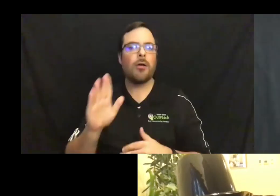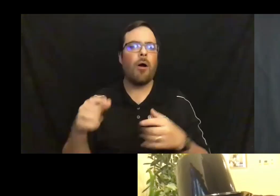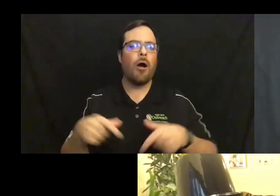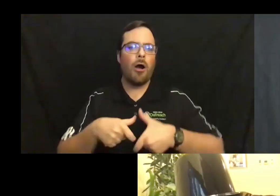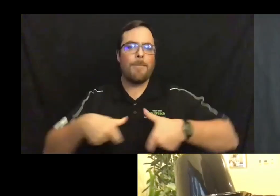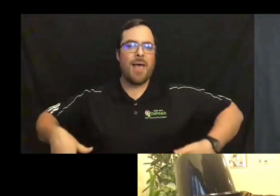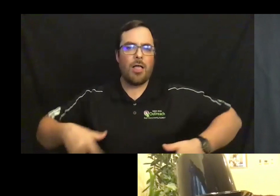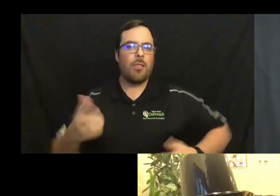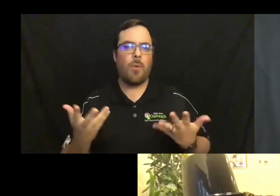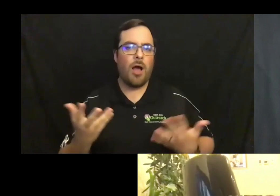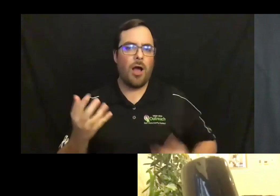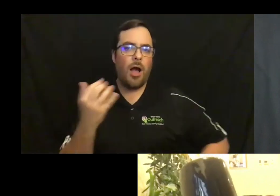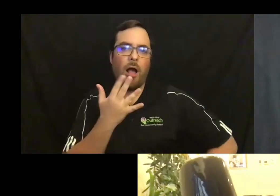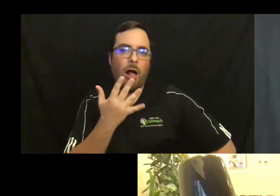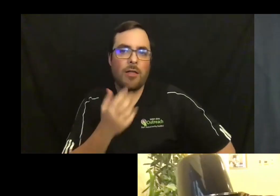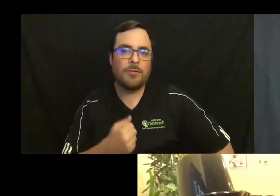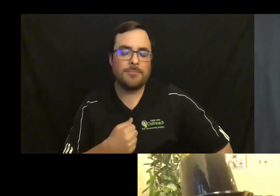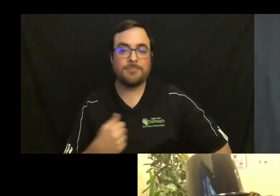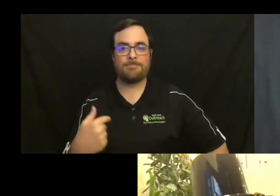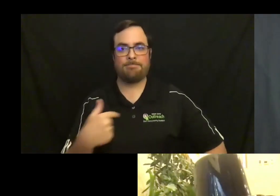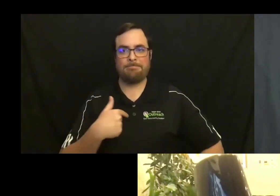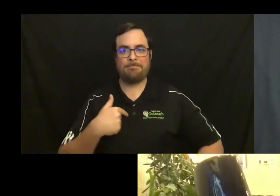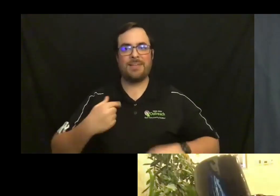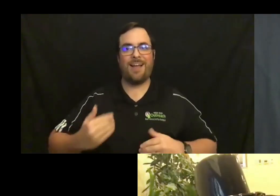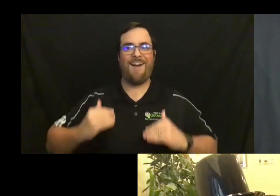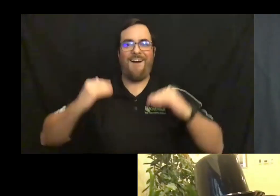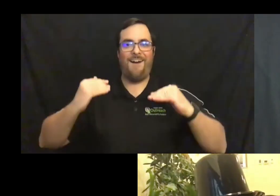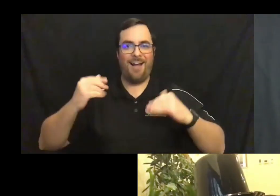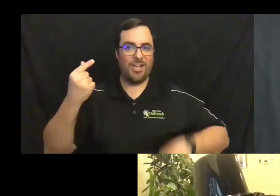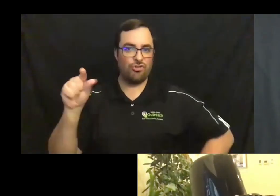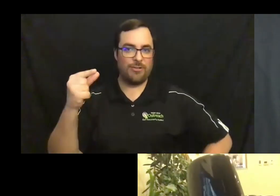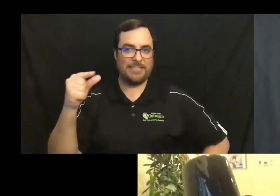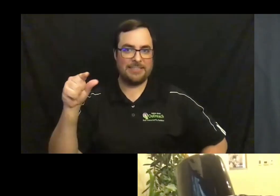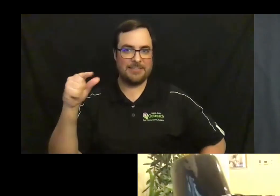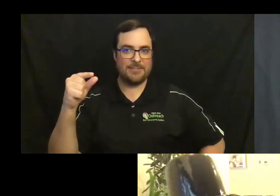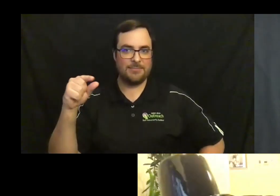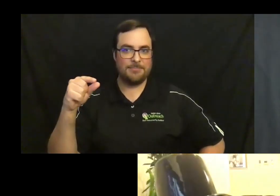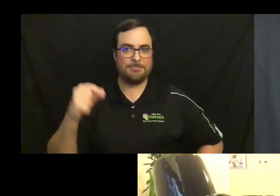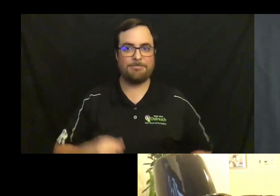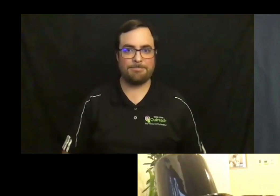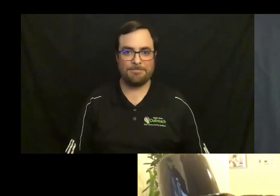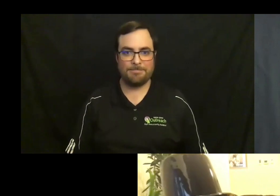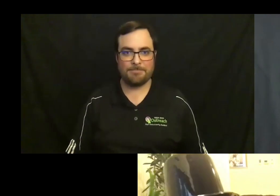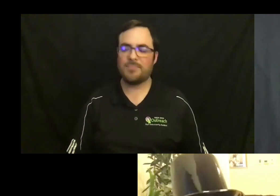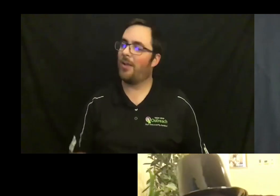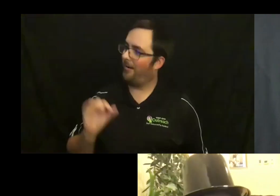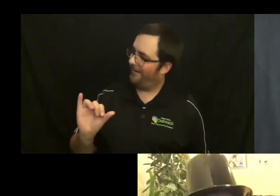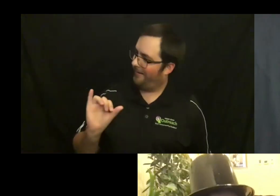Sid: I am high green. Jen: High green okay and one last question